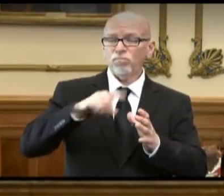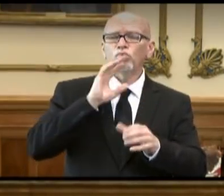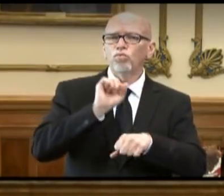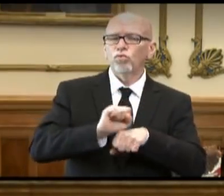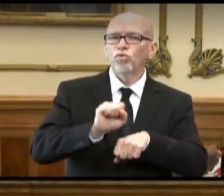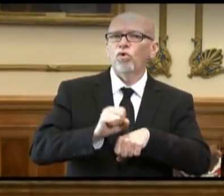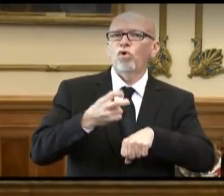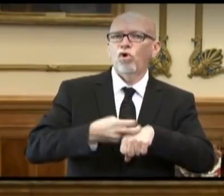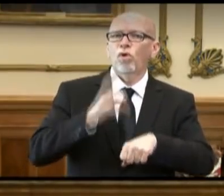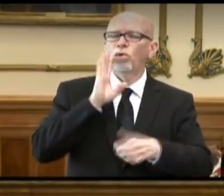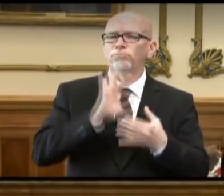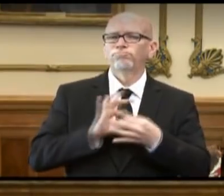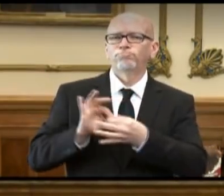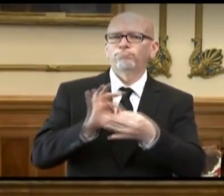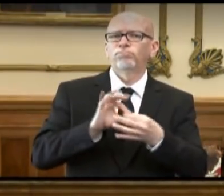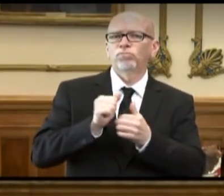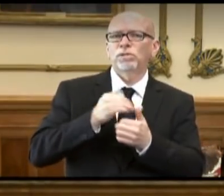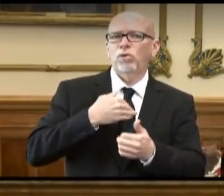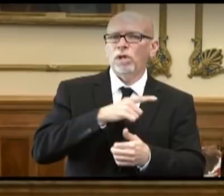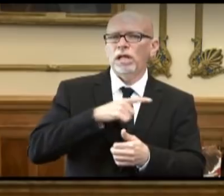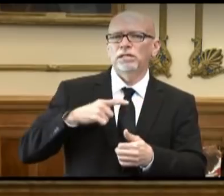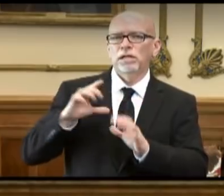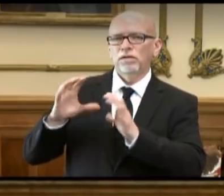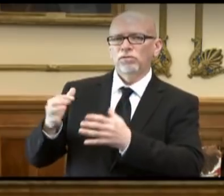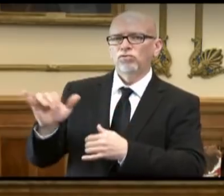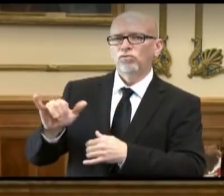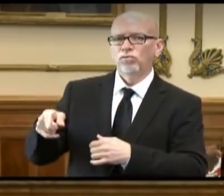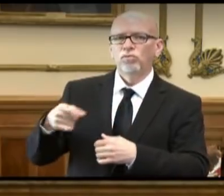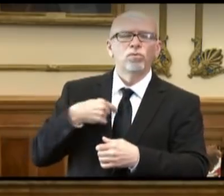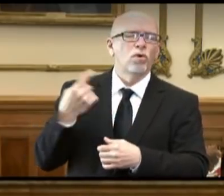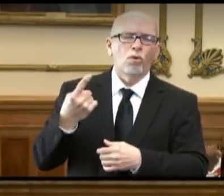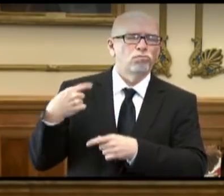WHO SERVED AS THE OMB DIRECTOR